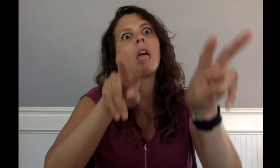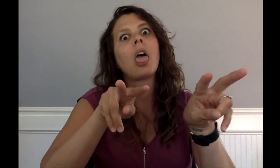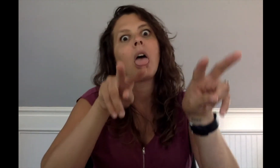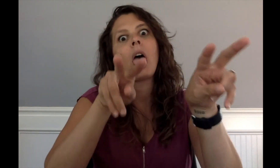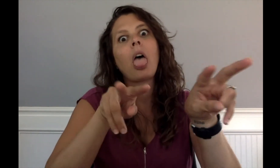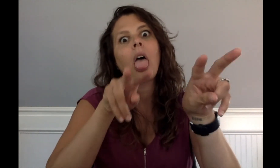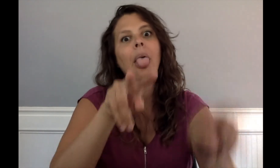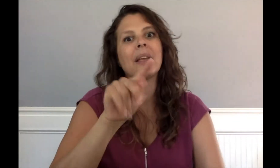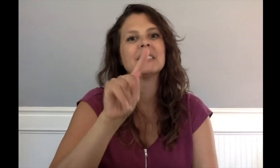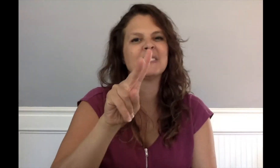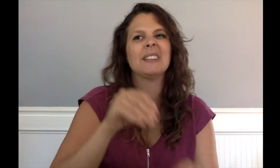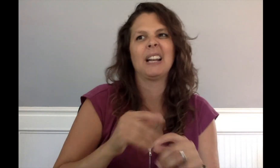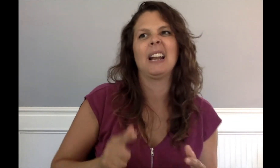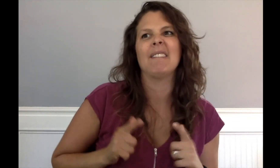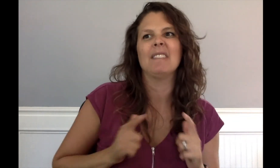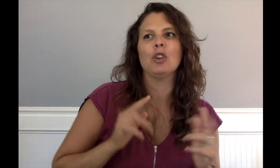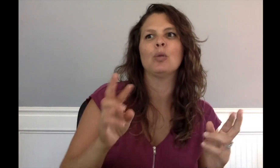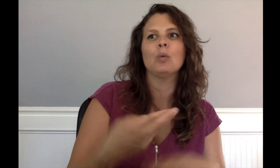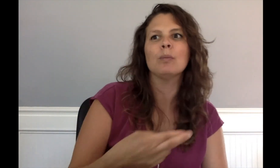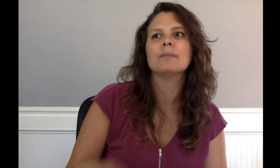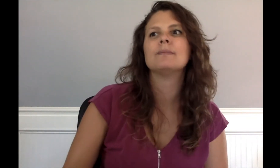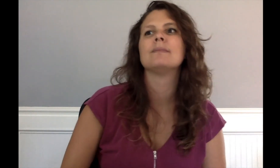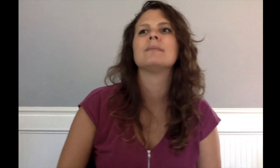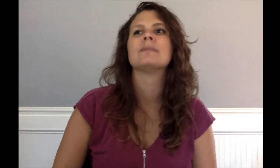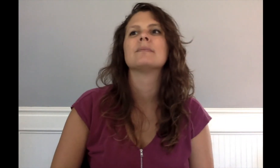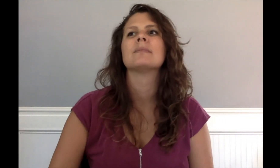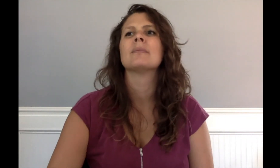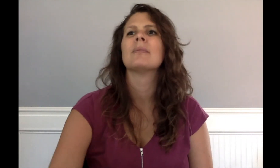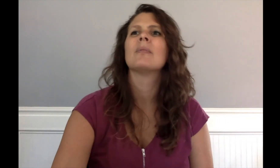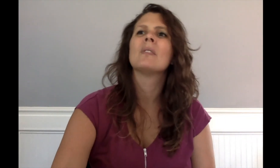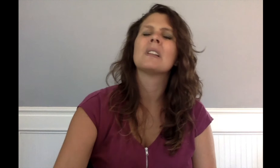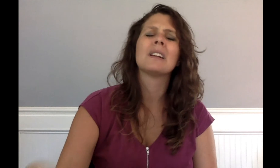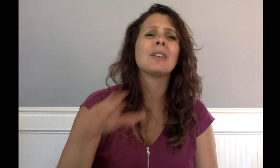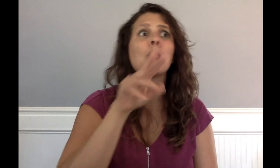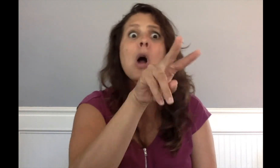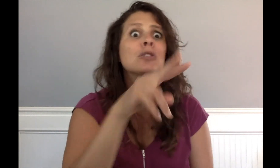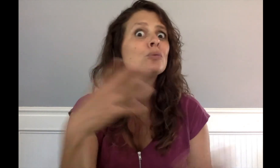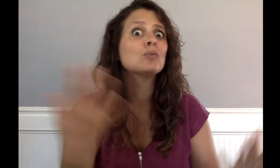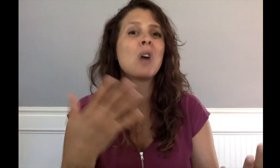were staring at the television in the living room, watching